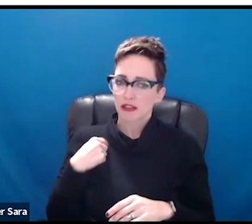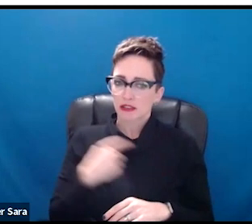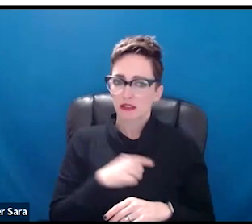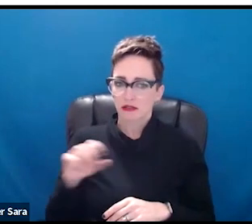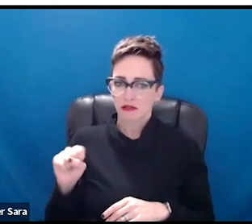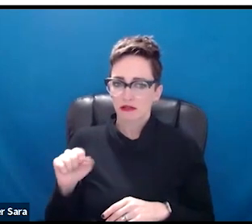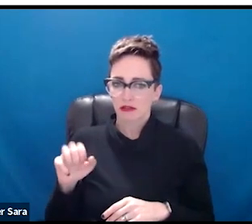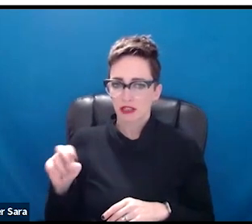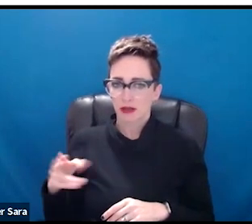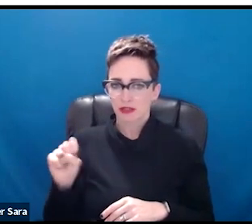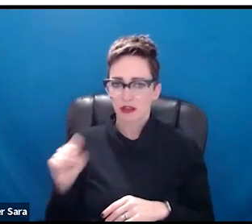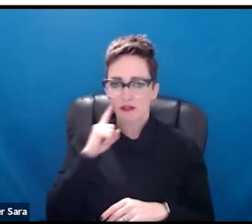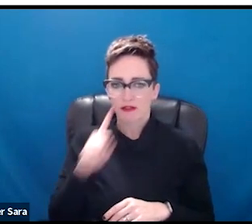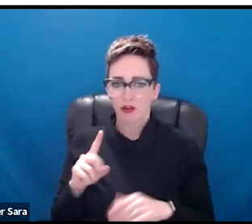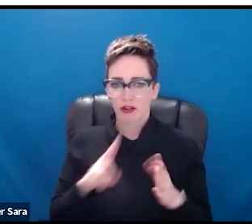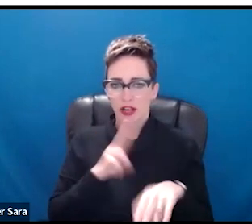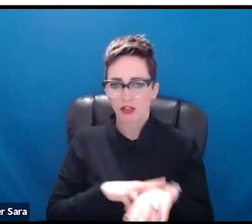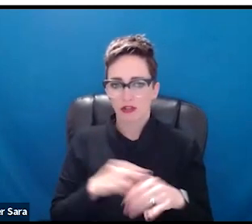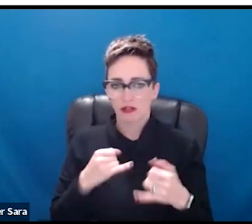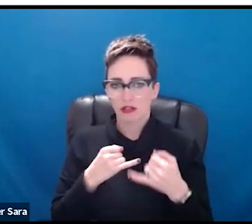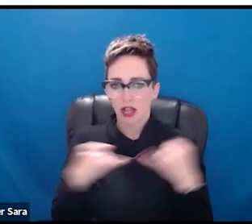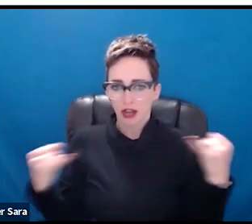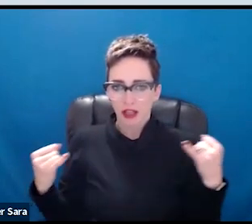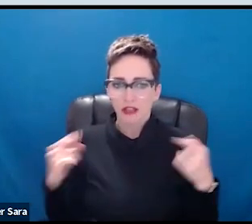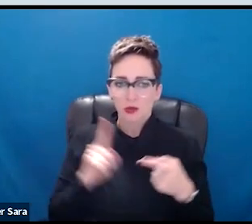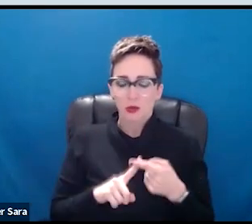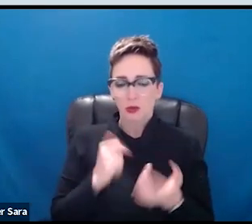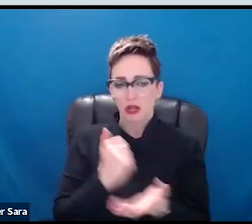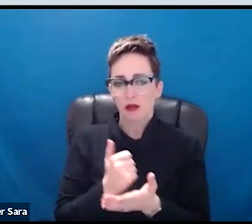Next slide, please.